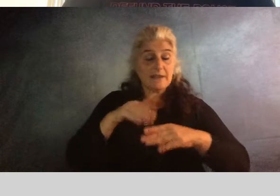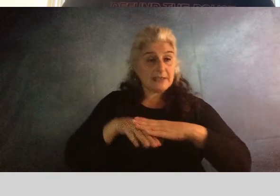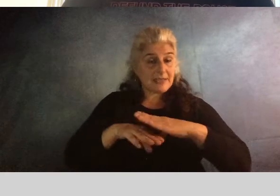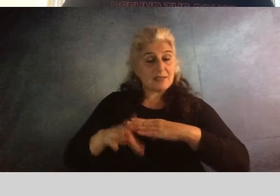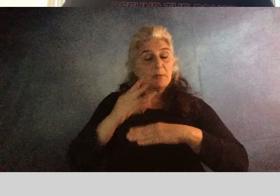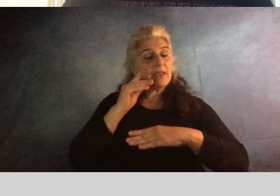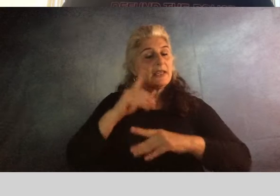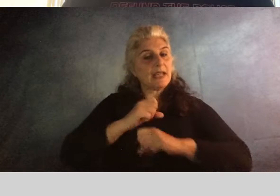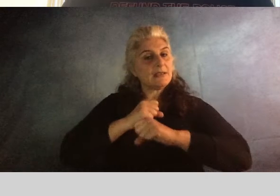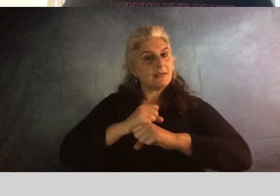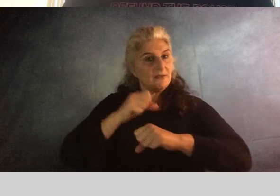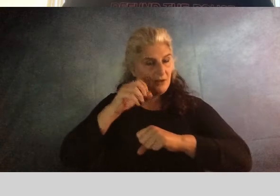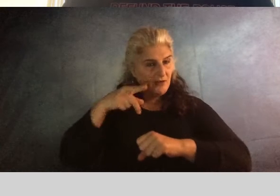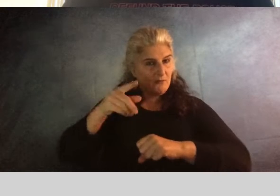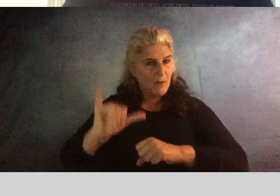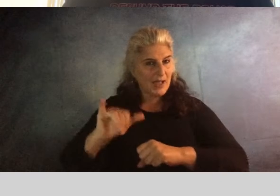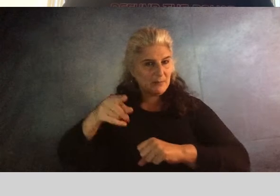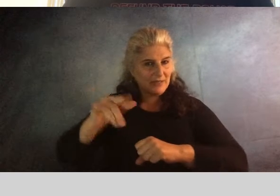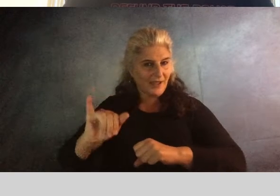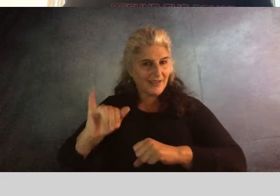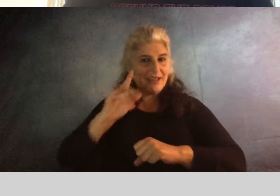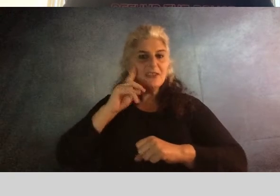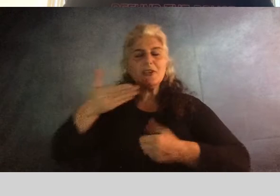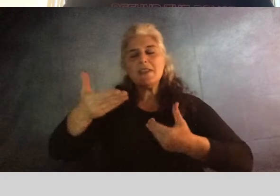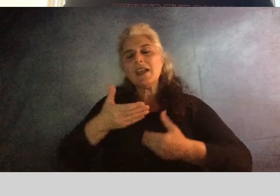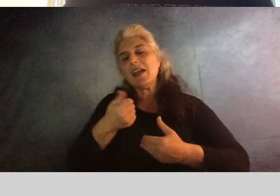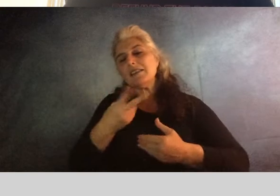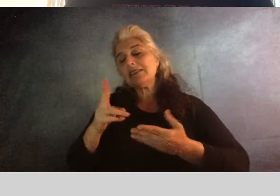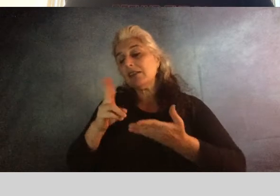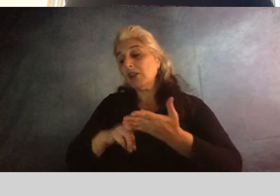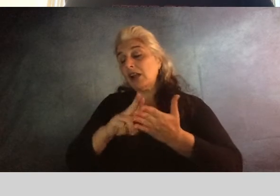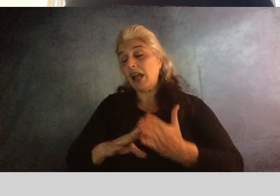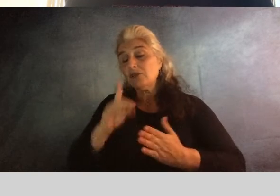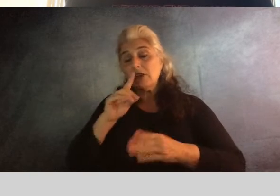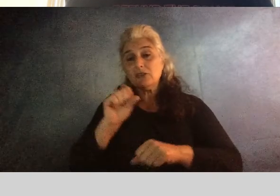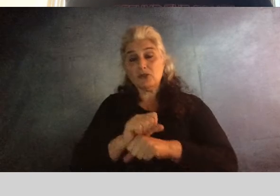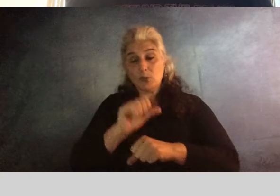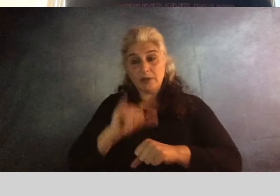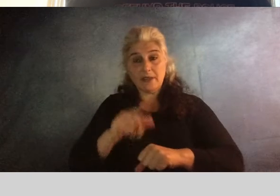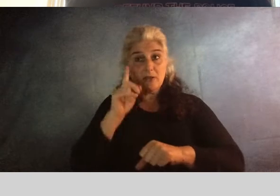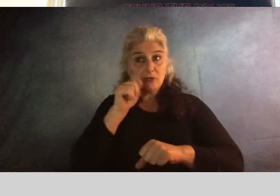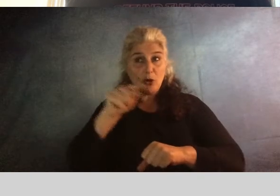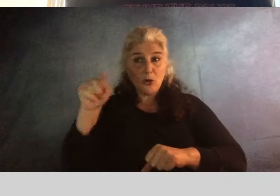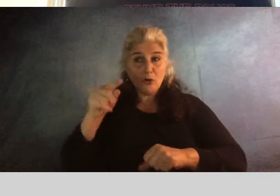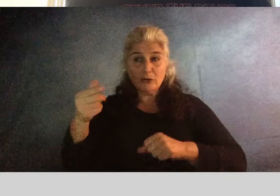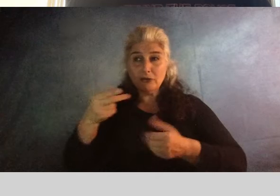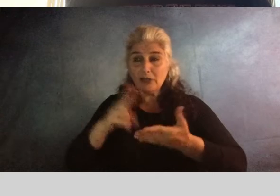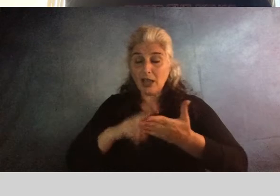solicited proposals and hired a couple of contractors to perform the work. These contractors added multifactor authentication,